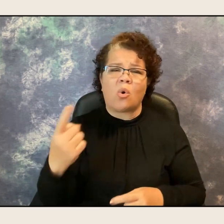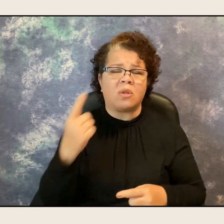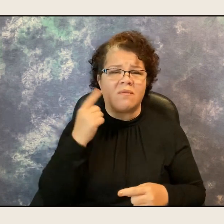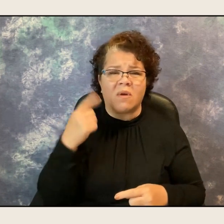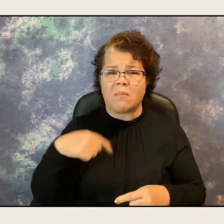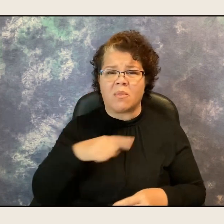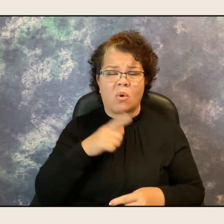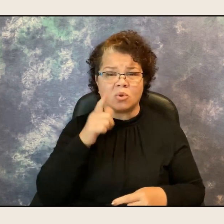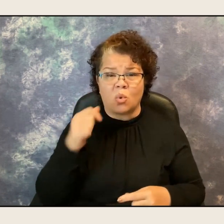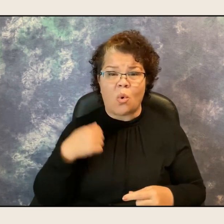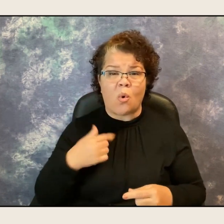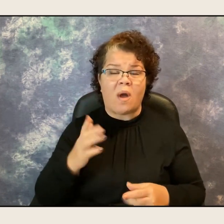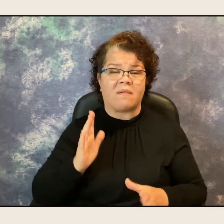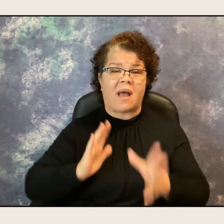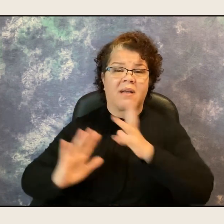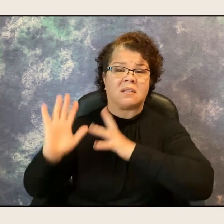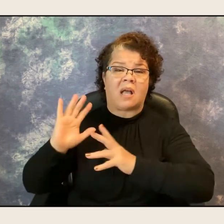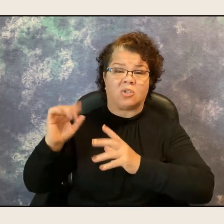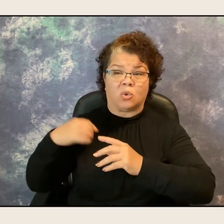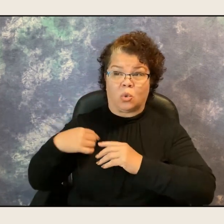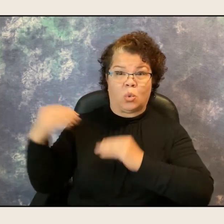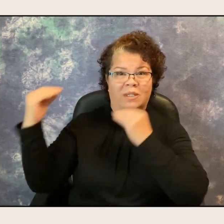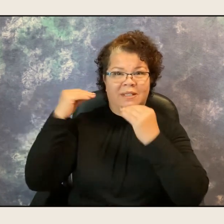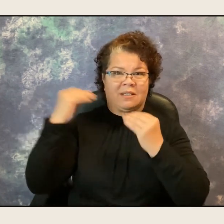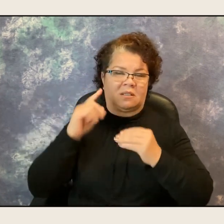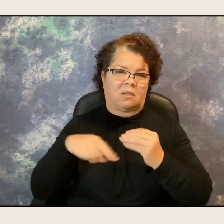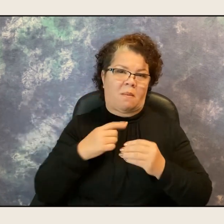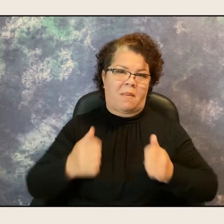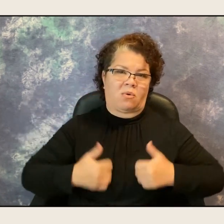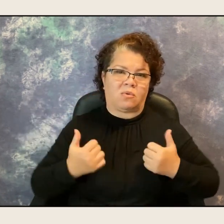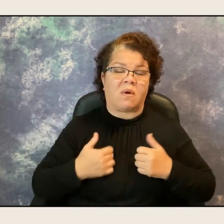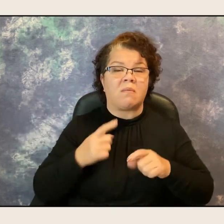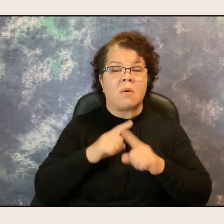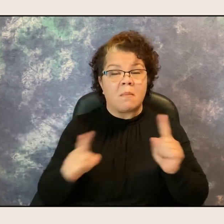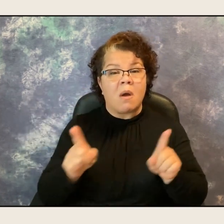who have a lot to teach us about survival, but also from humanities texts,